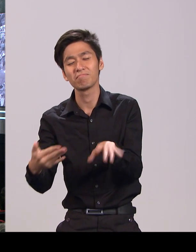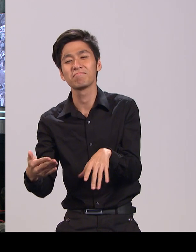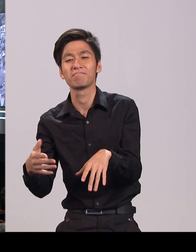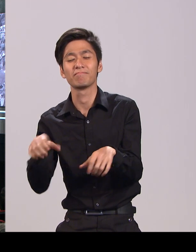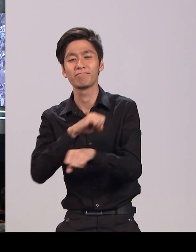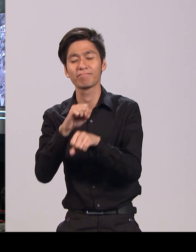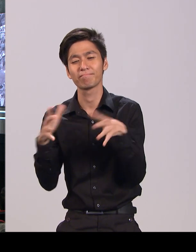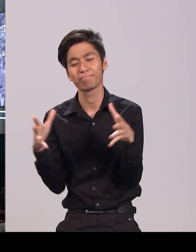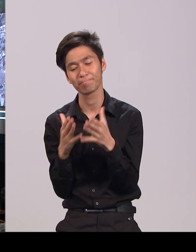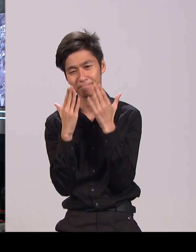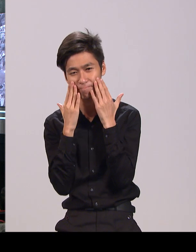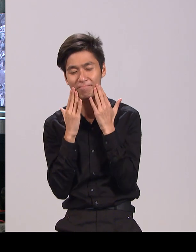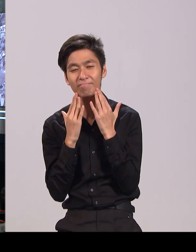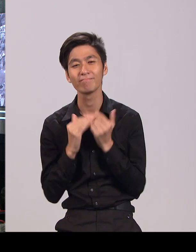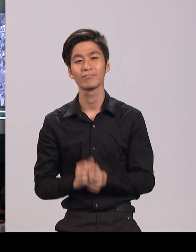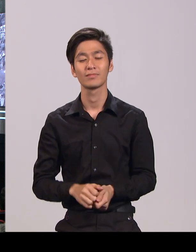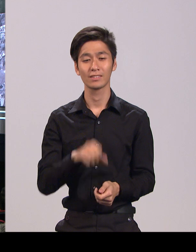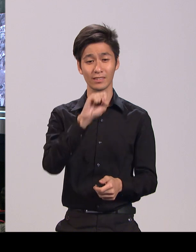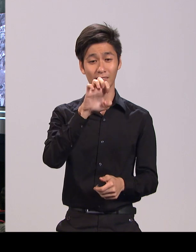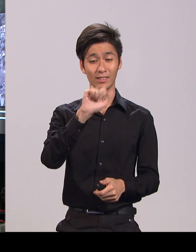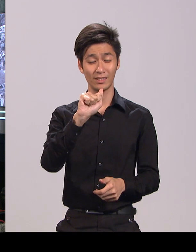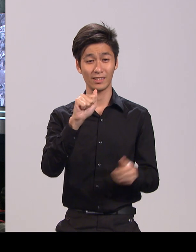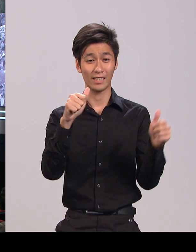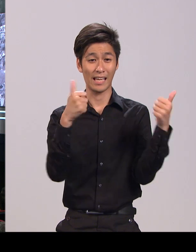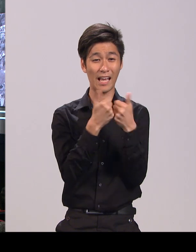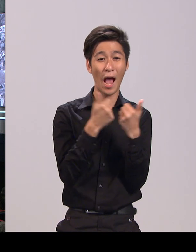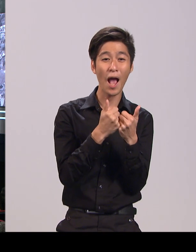At the SEA Games and ASEAN Para Games, we cheered Team Singapore on.